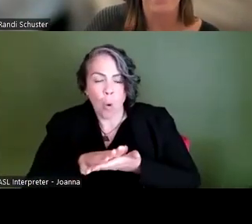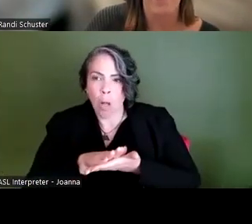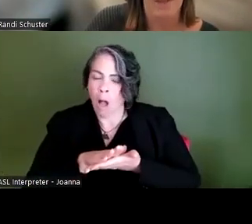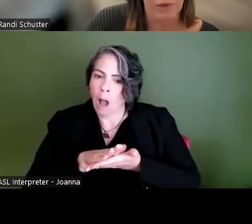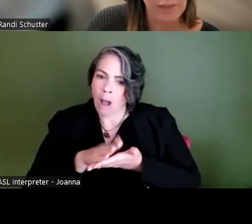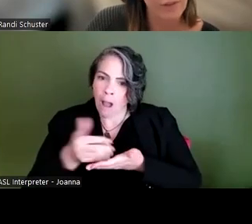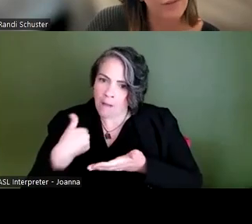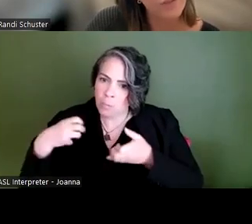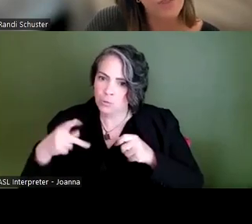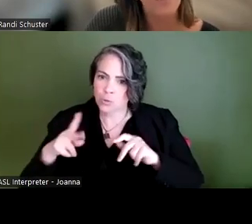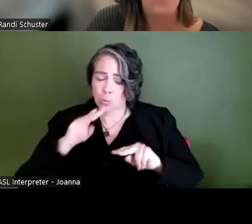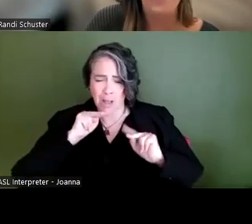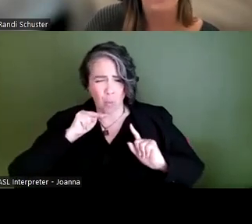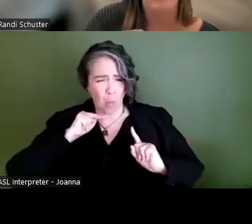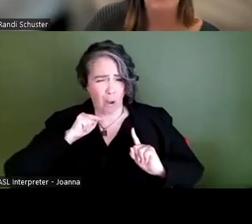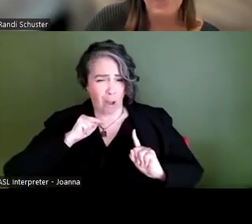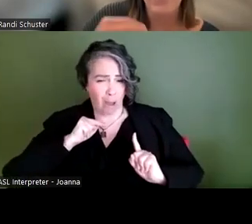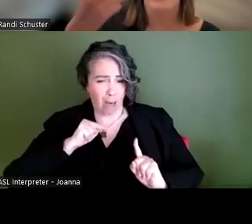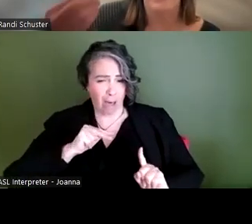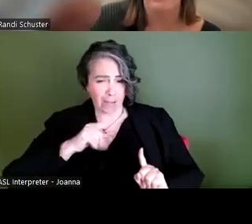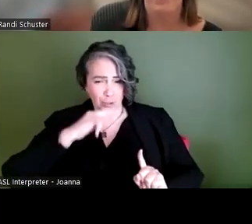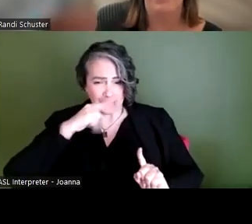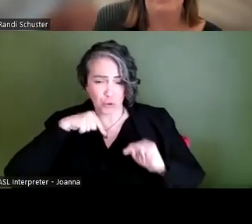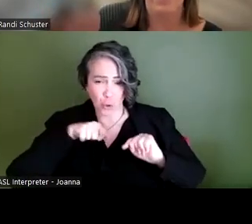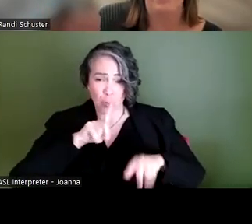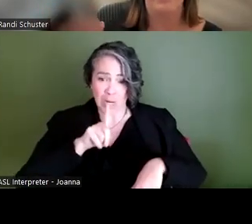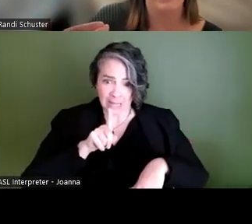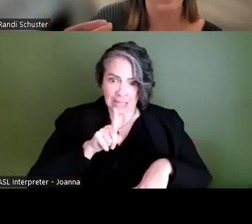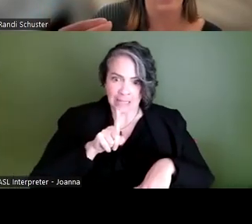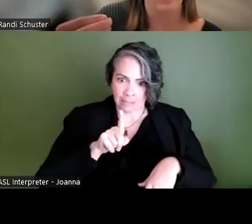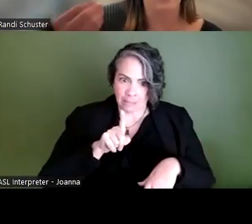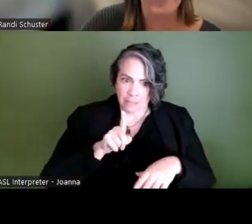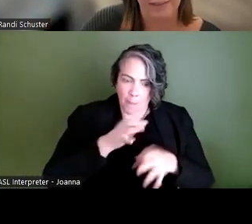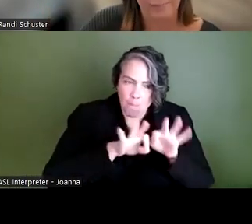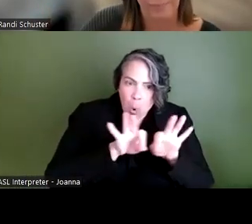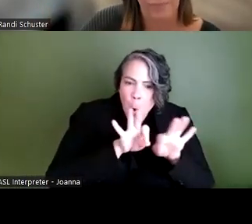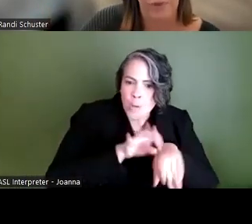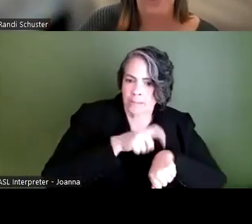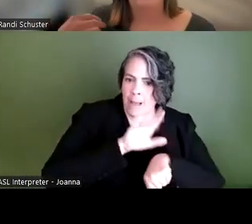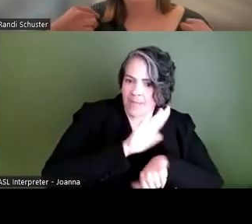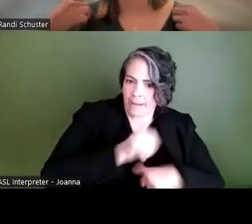developmental windows when progression of mental health symptoms can occur quickly, right.